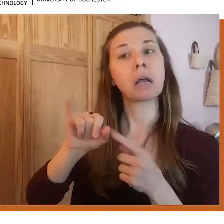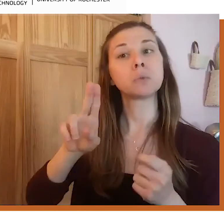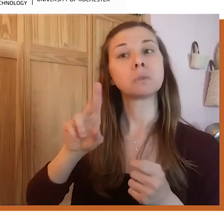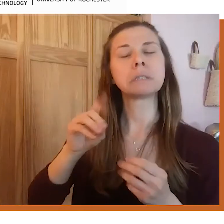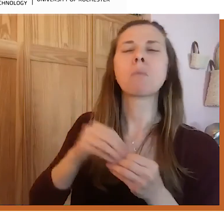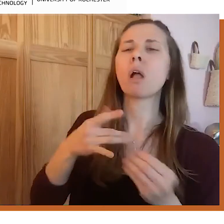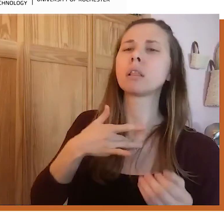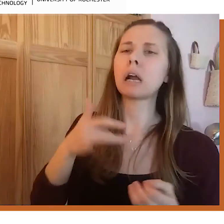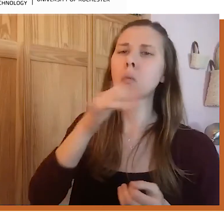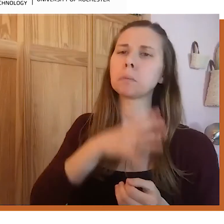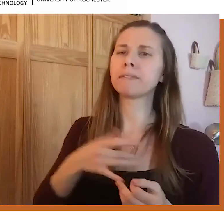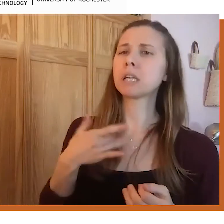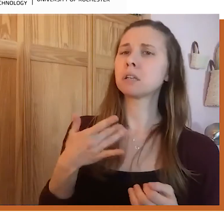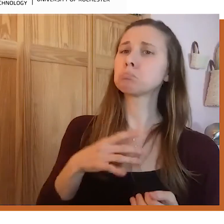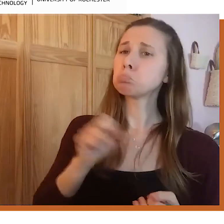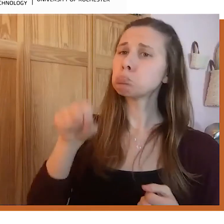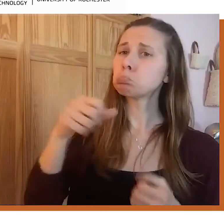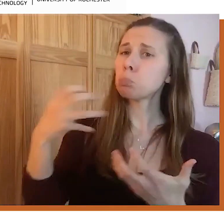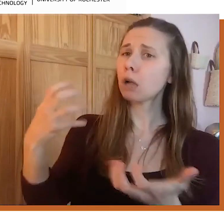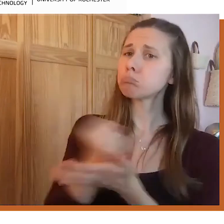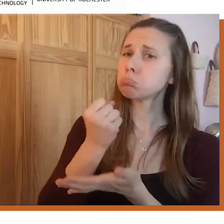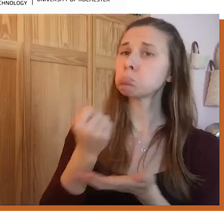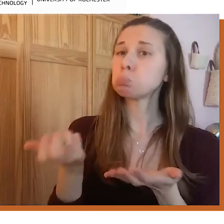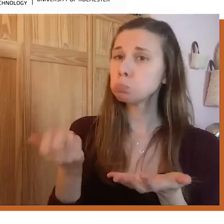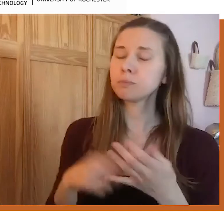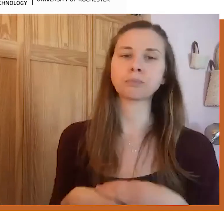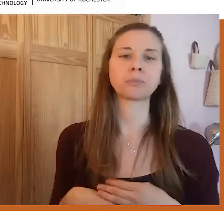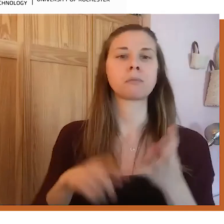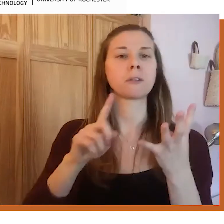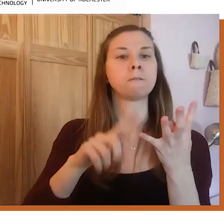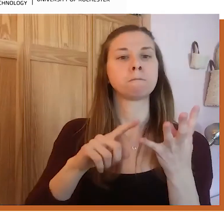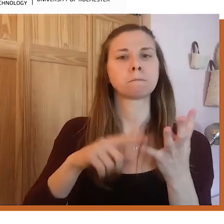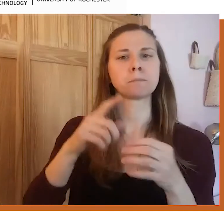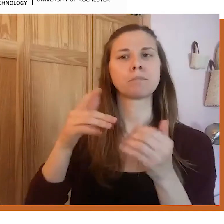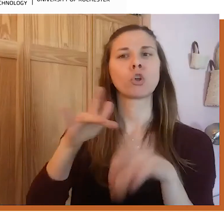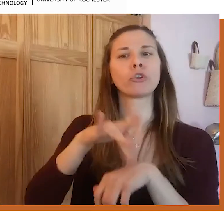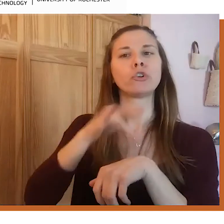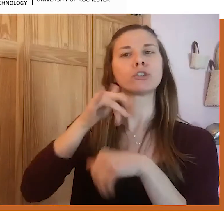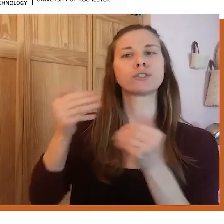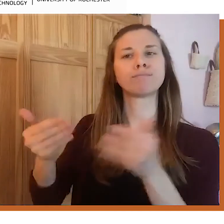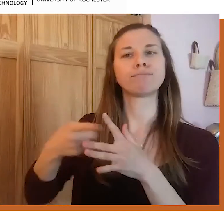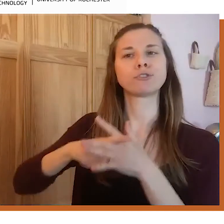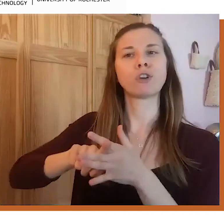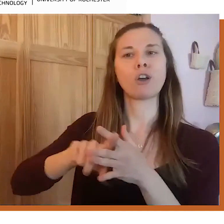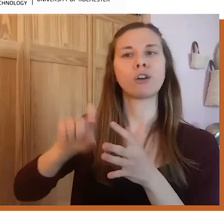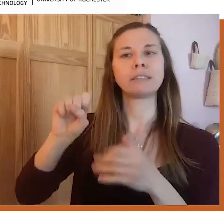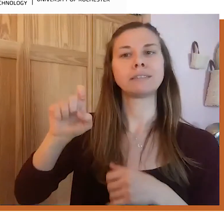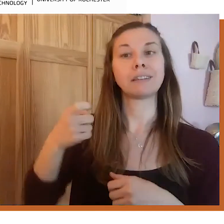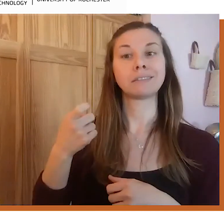Often, it's an older age that women think that they might start using these devices.